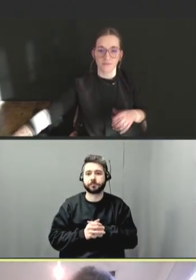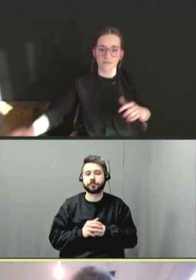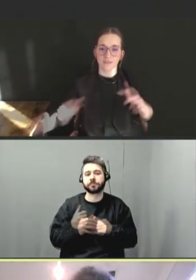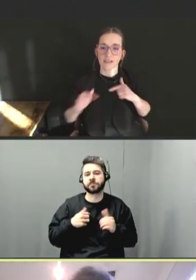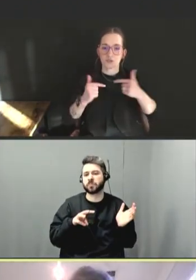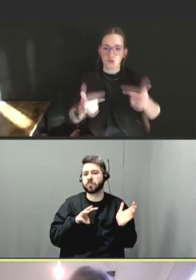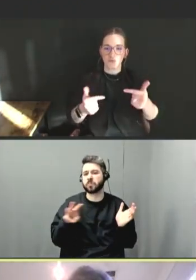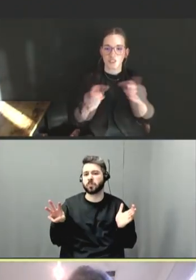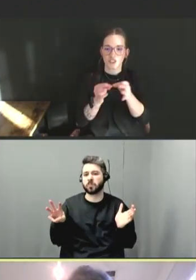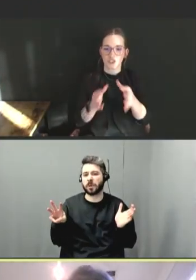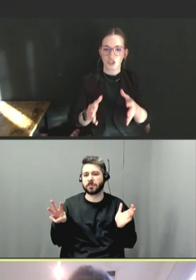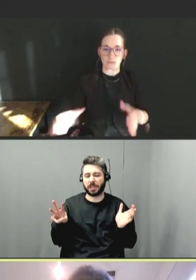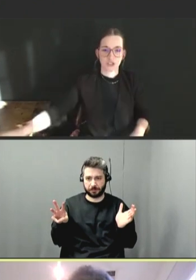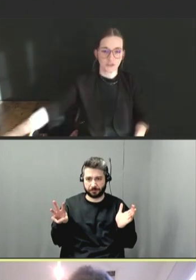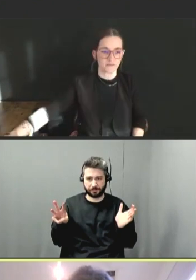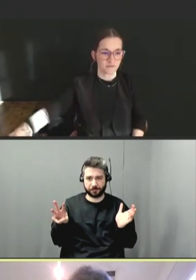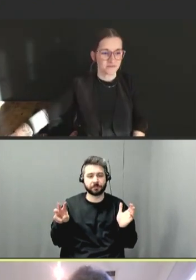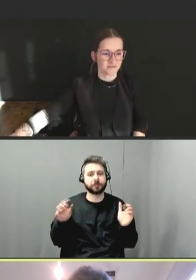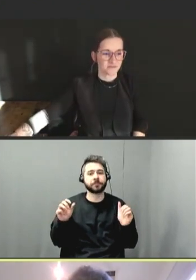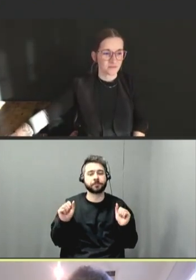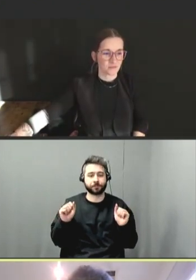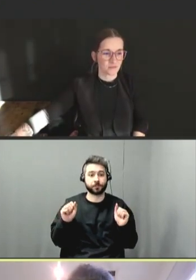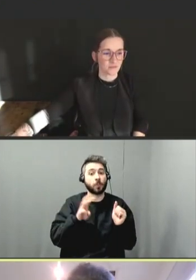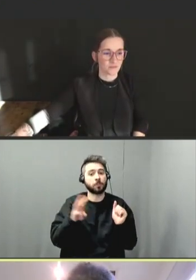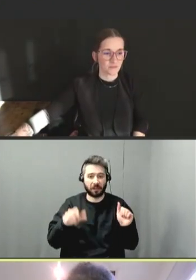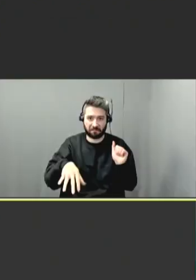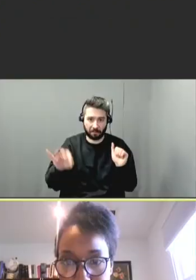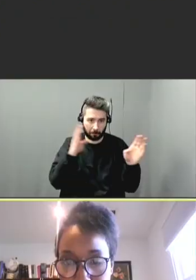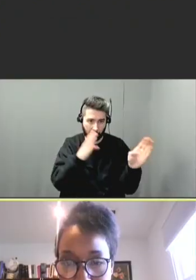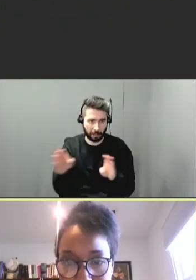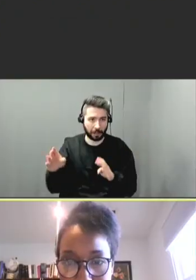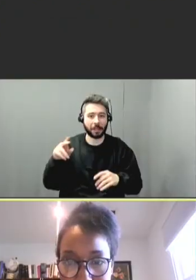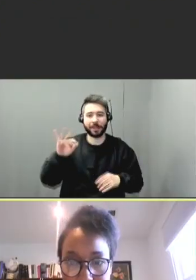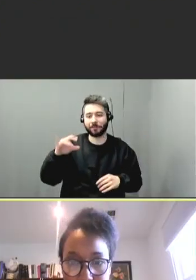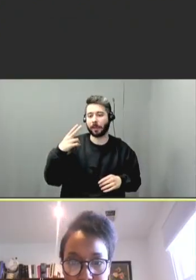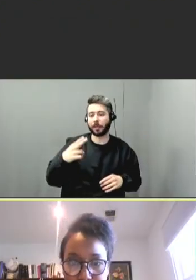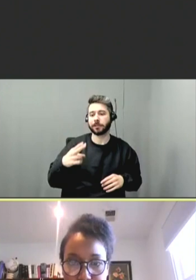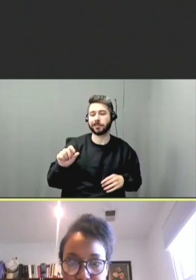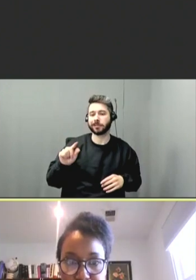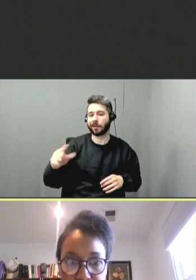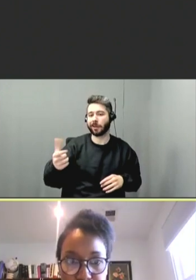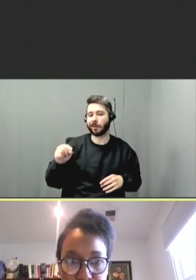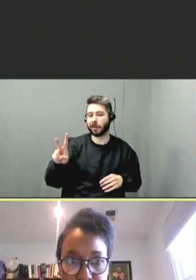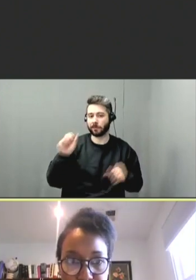If you go to hhs.gov, you can navigate from that site.